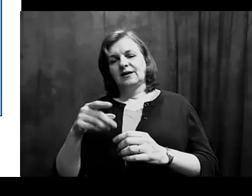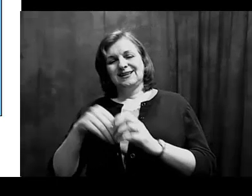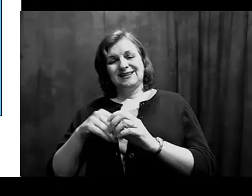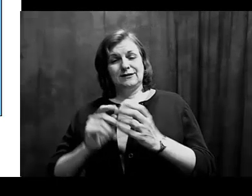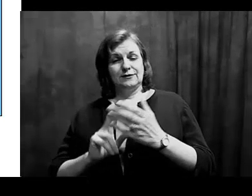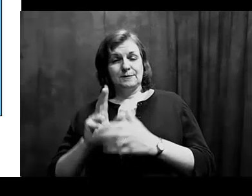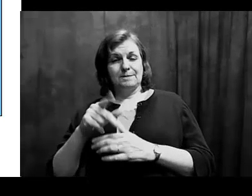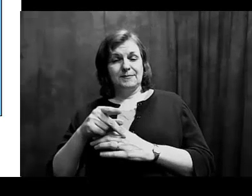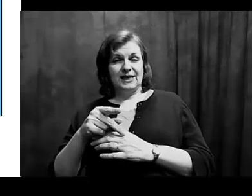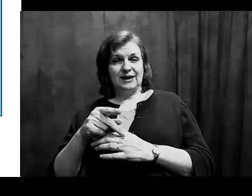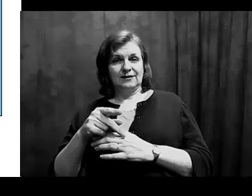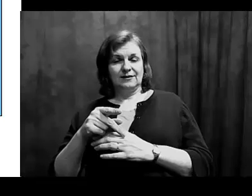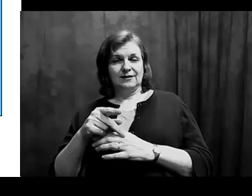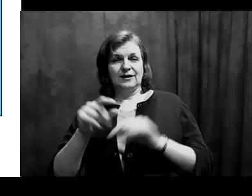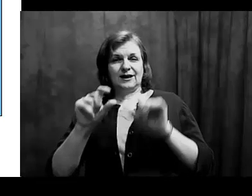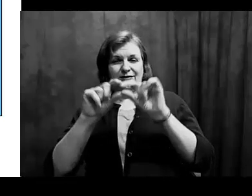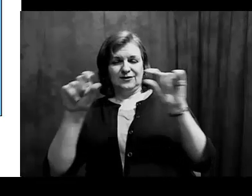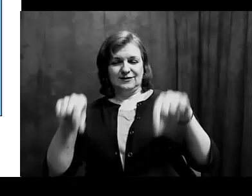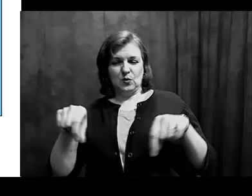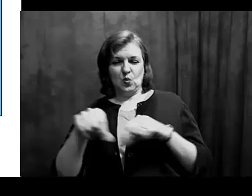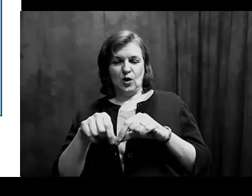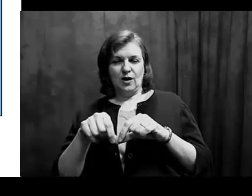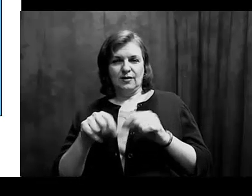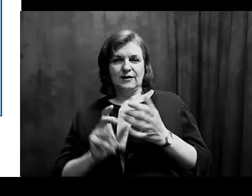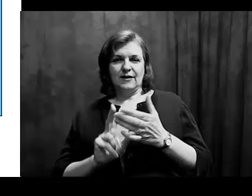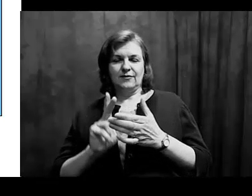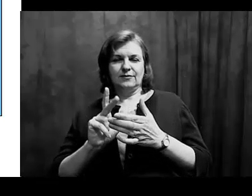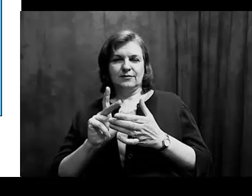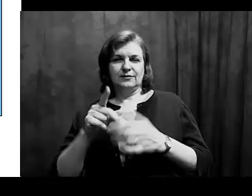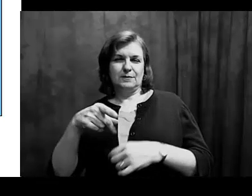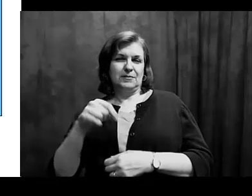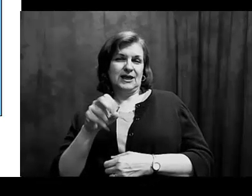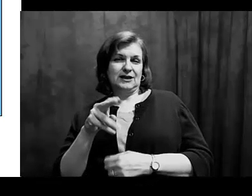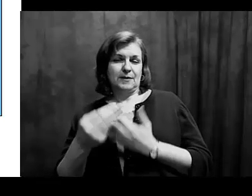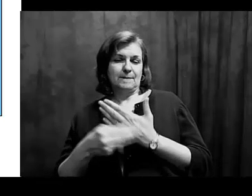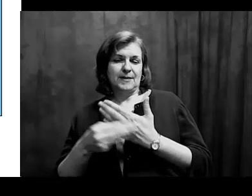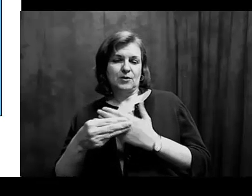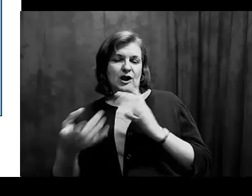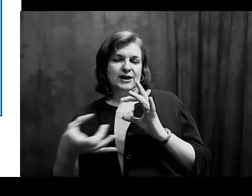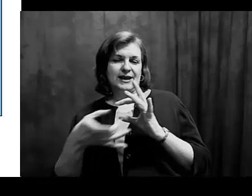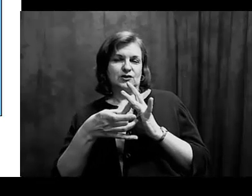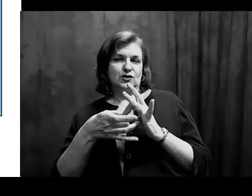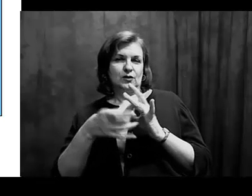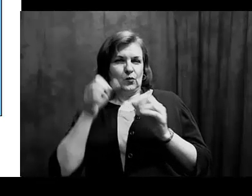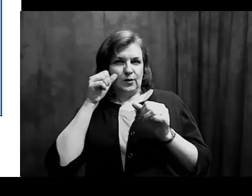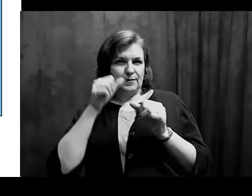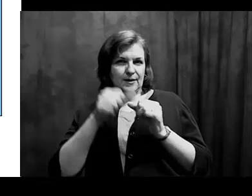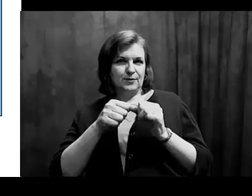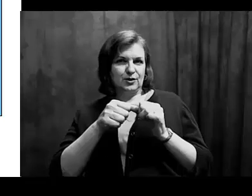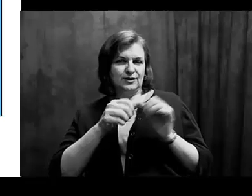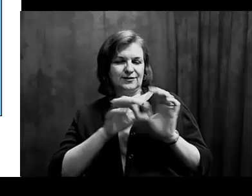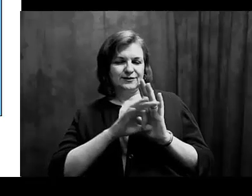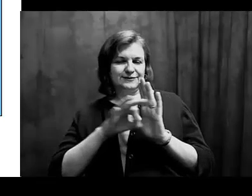for better photosynthesis and this is really important the plasma membrane